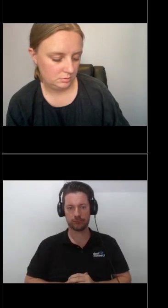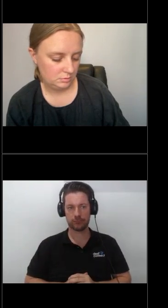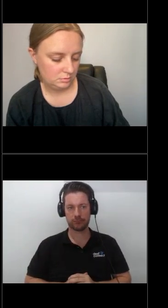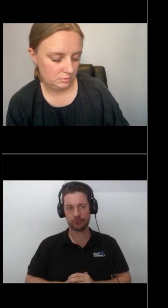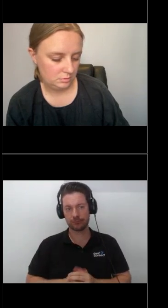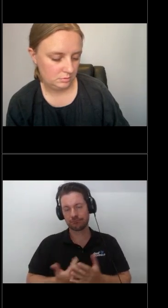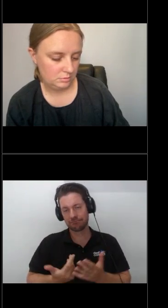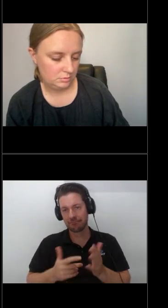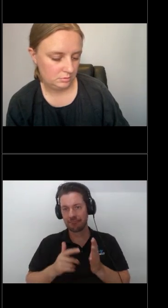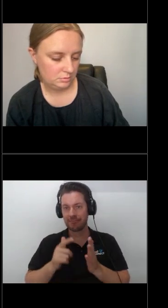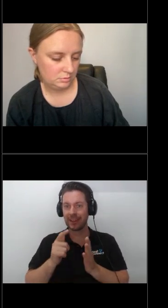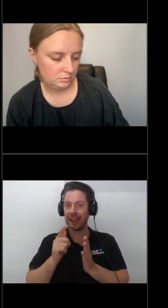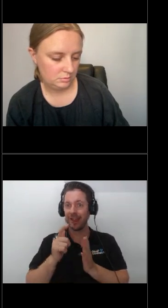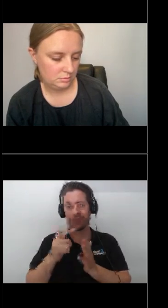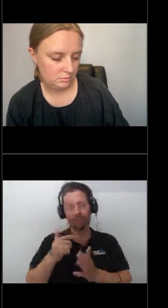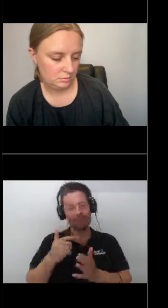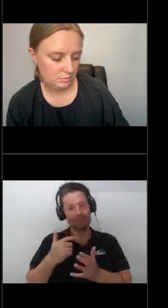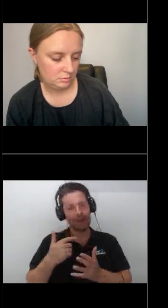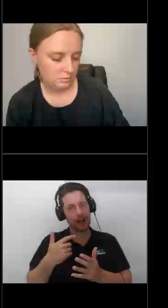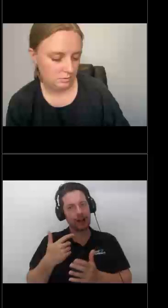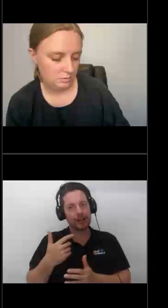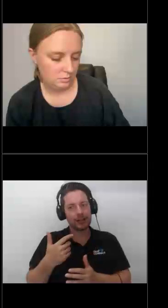representation in the Queensland Court of Appeal.